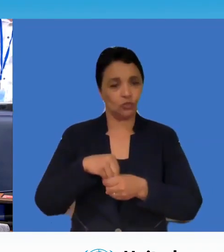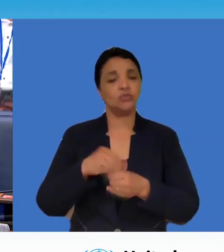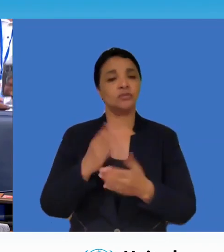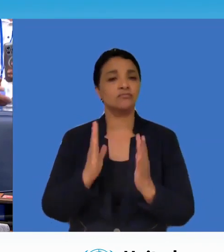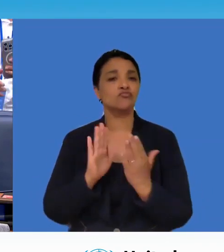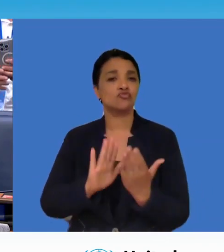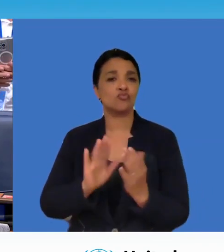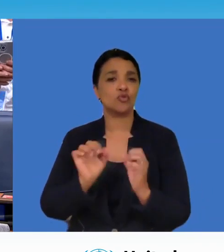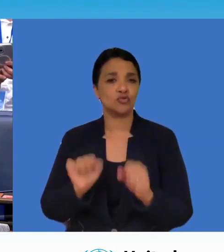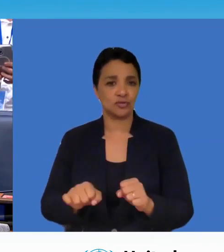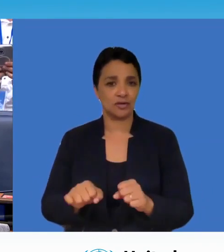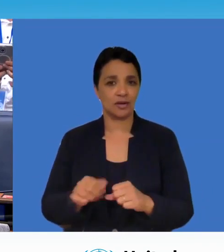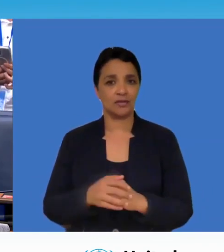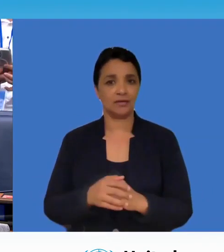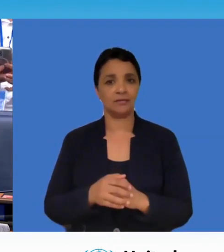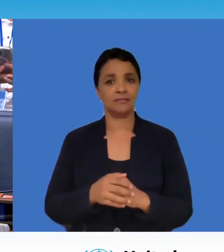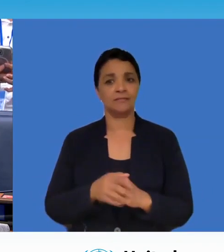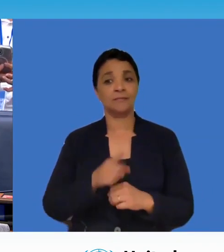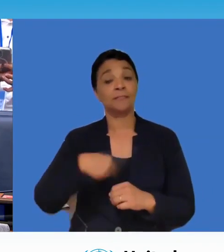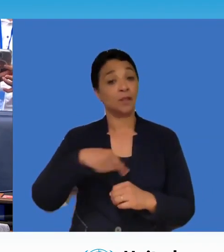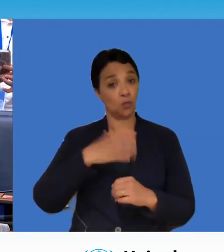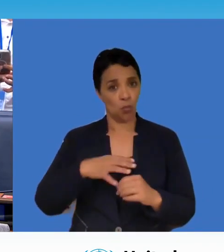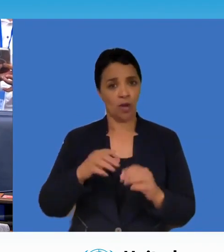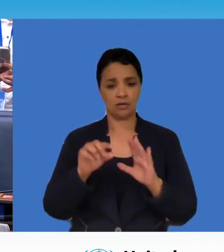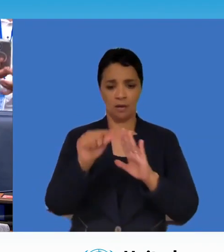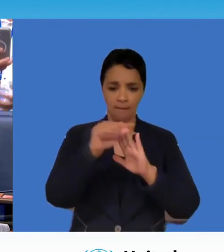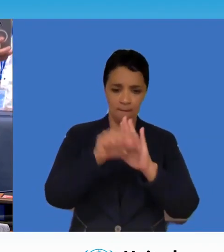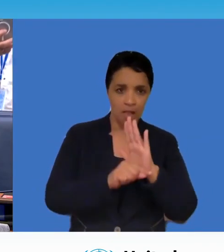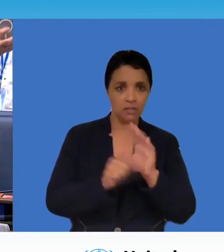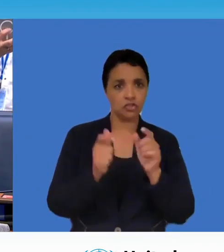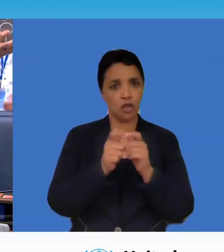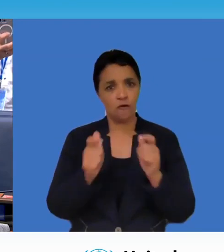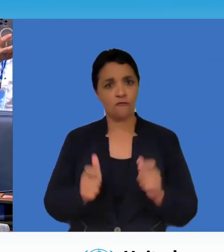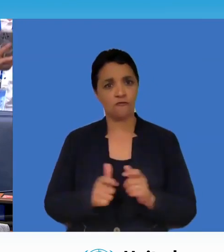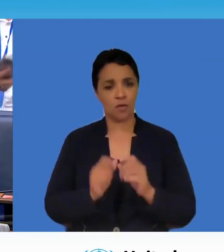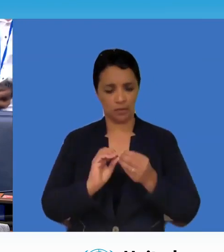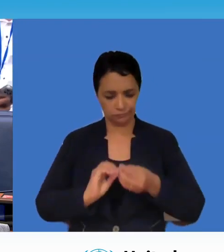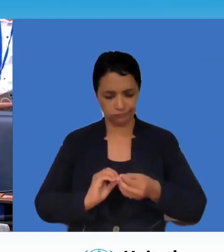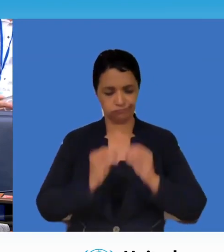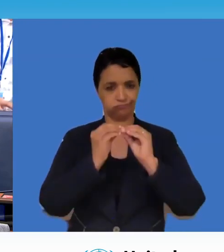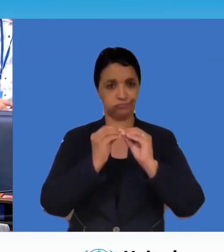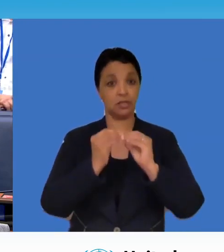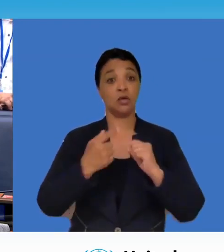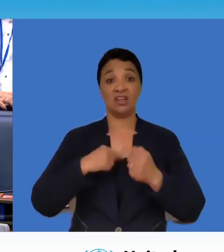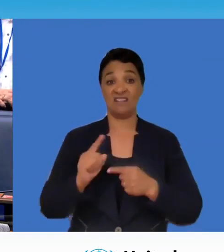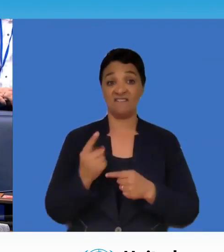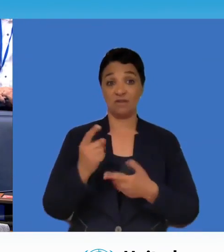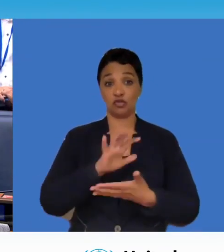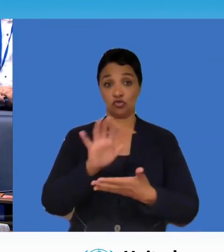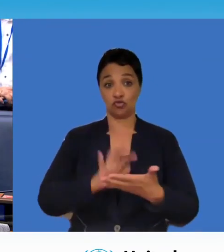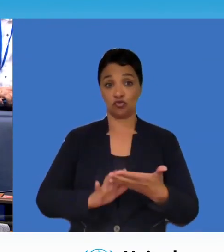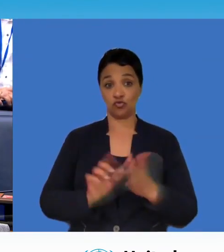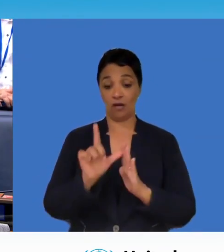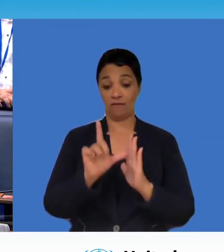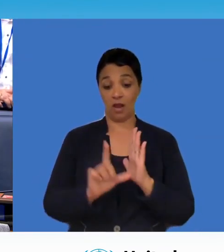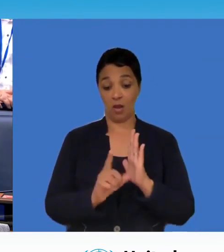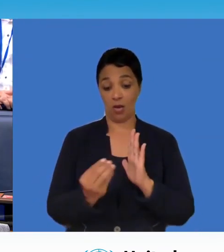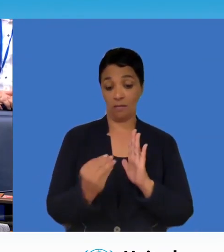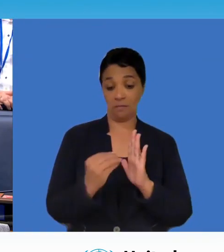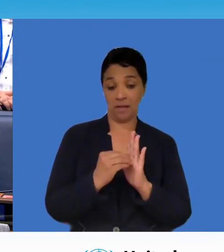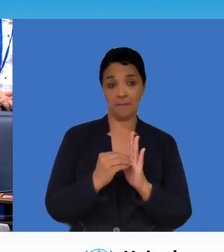legal and policy framework we have developed the first draft of law on barriers and accessibilities